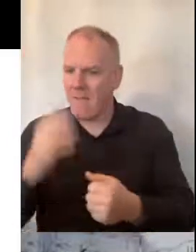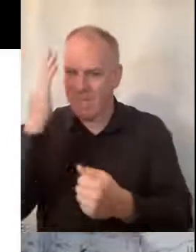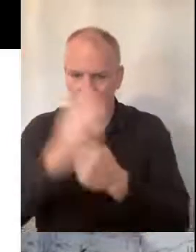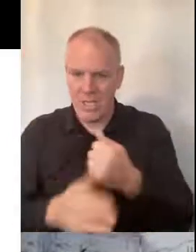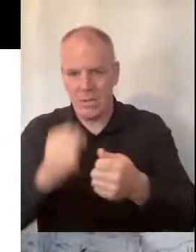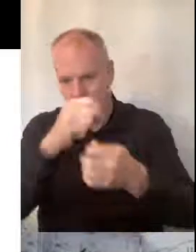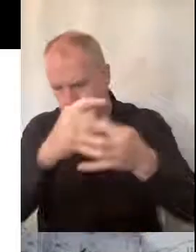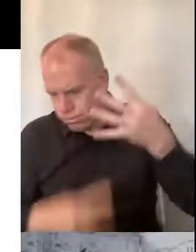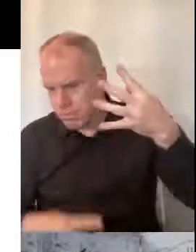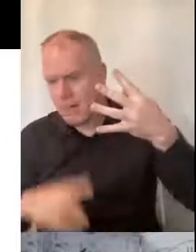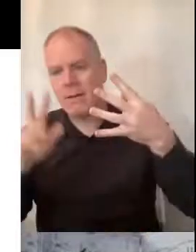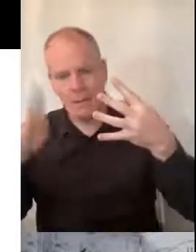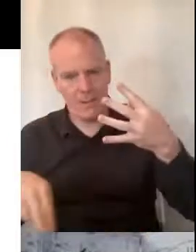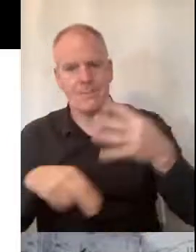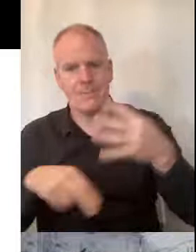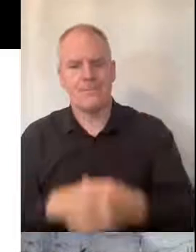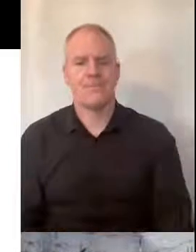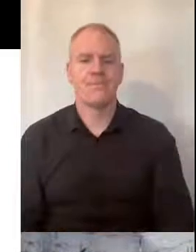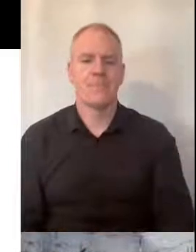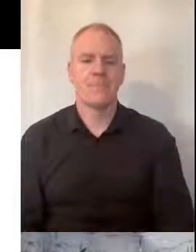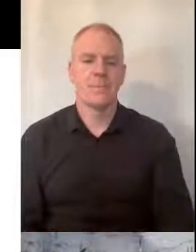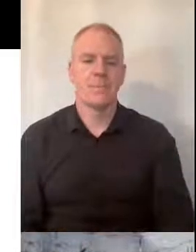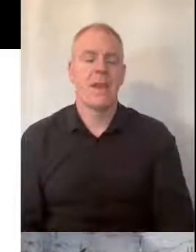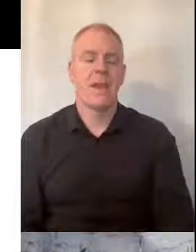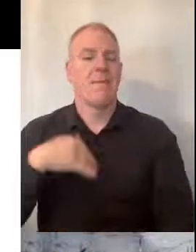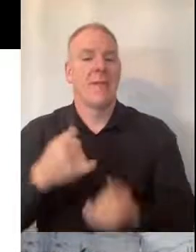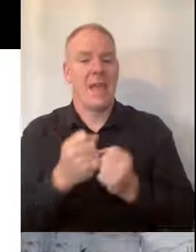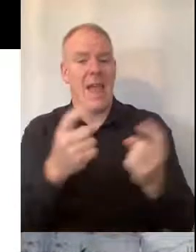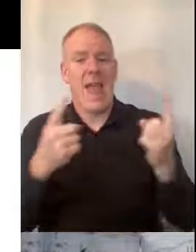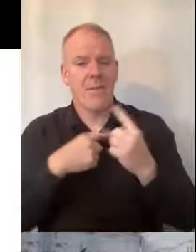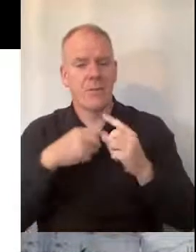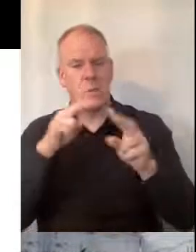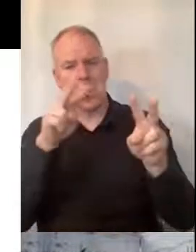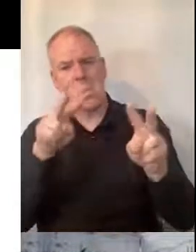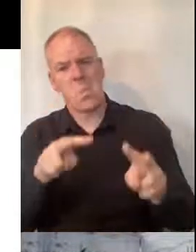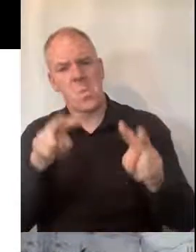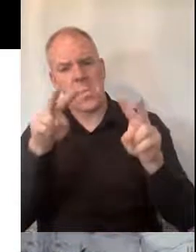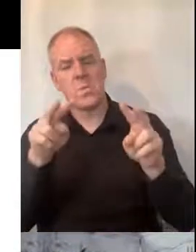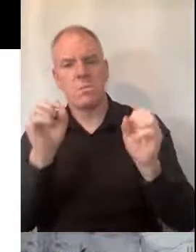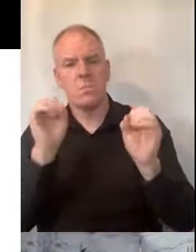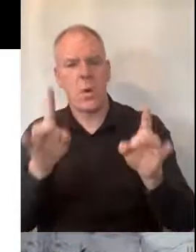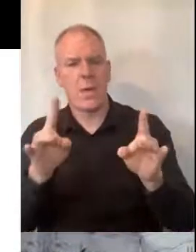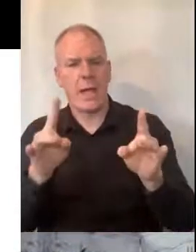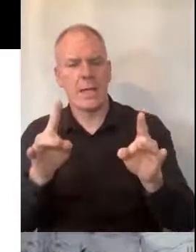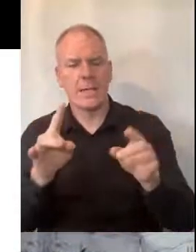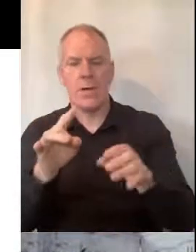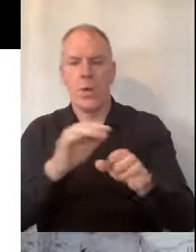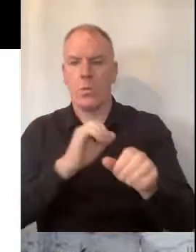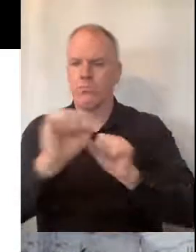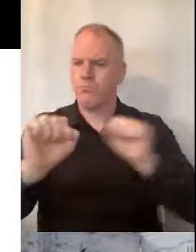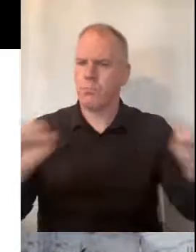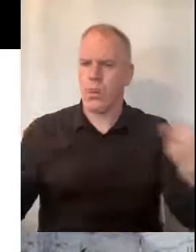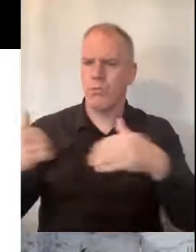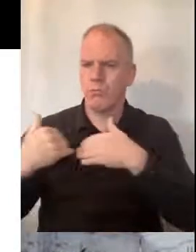so I think everybody would actually recognize you know whatever type of role you are. The different type of people